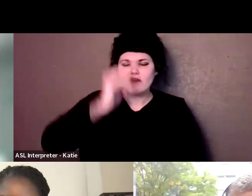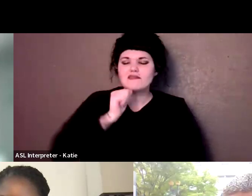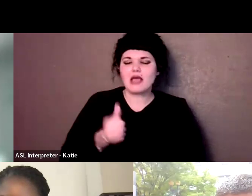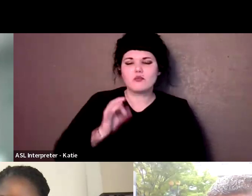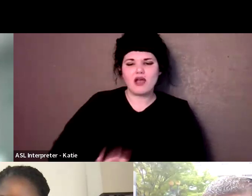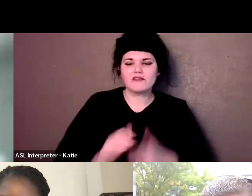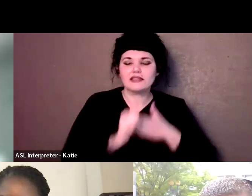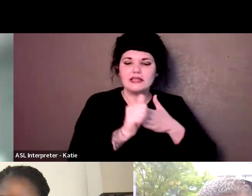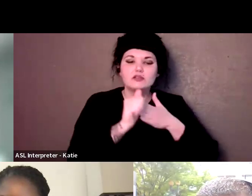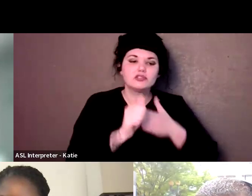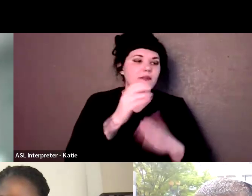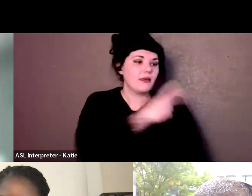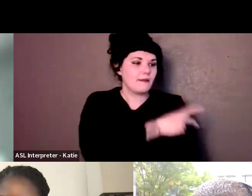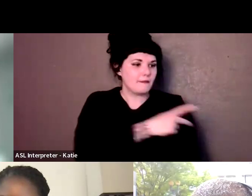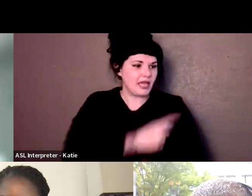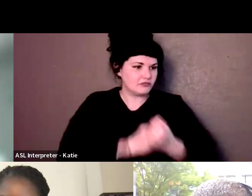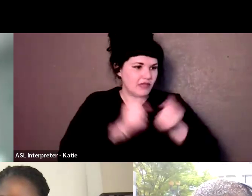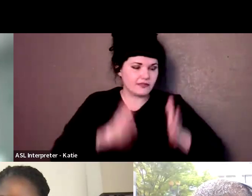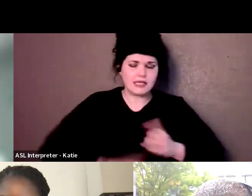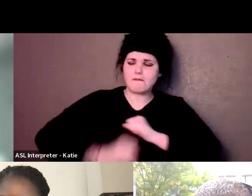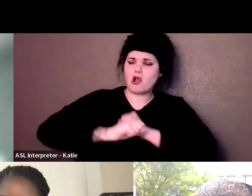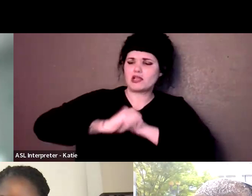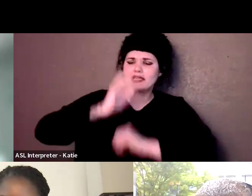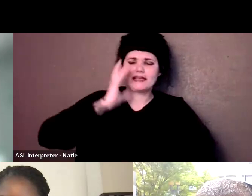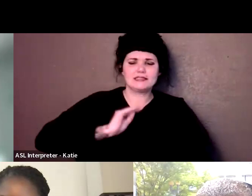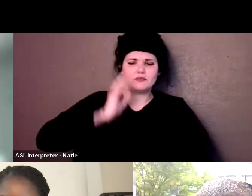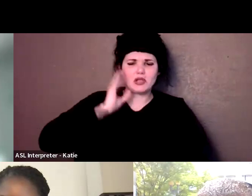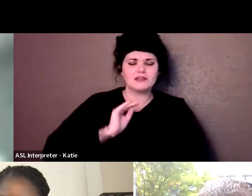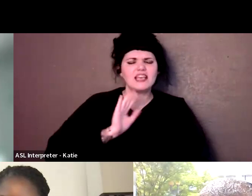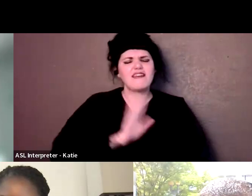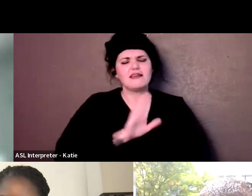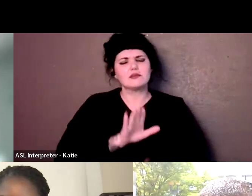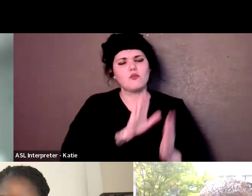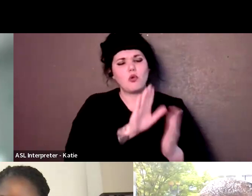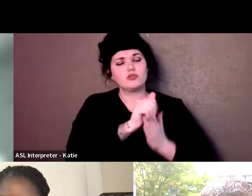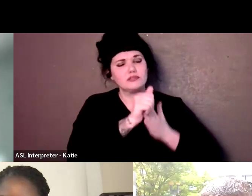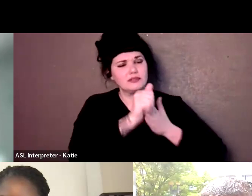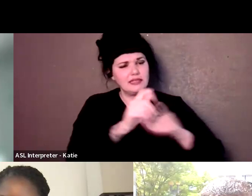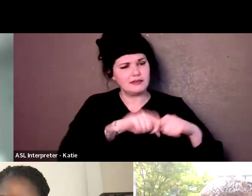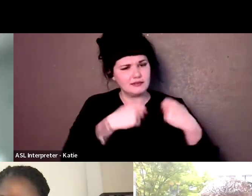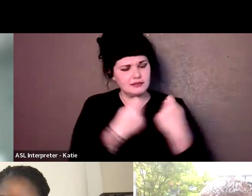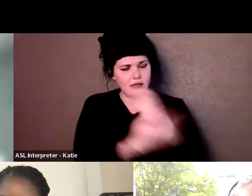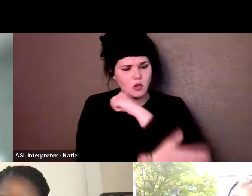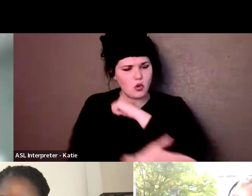marketing experience shape his approach to leading the team at Rural Minds to develop content and